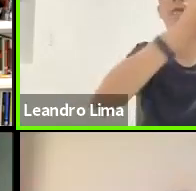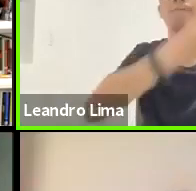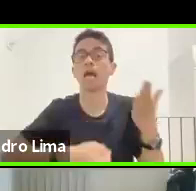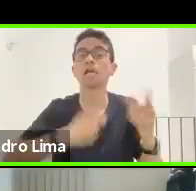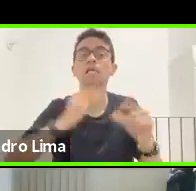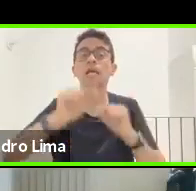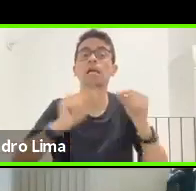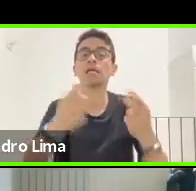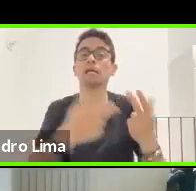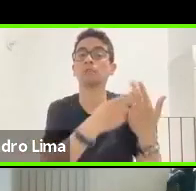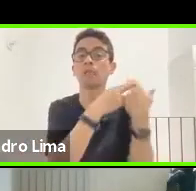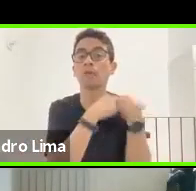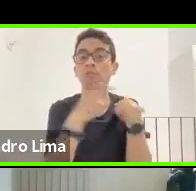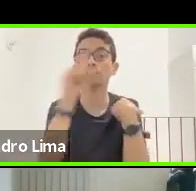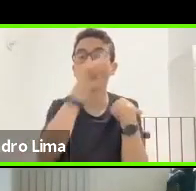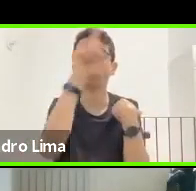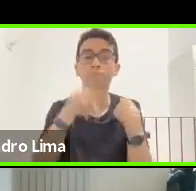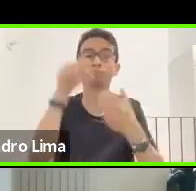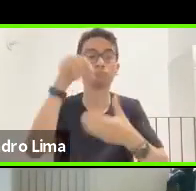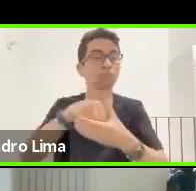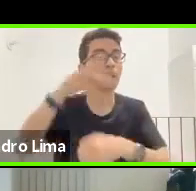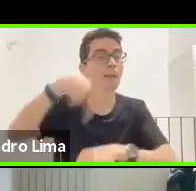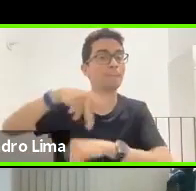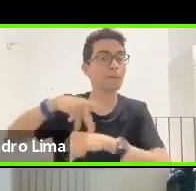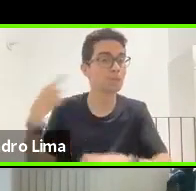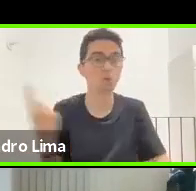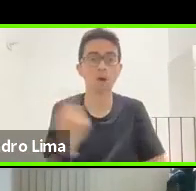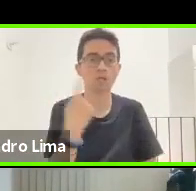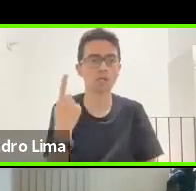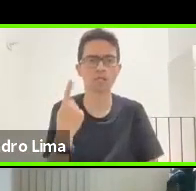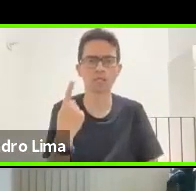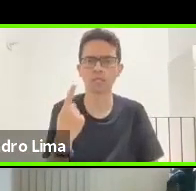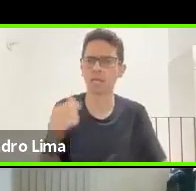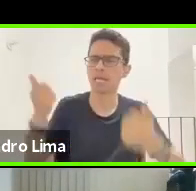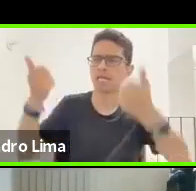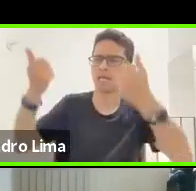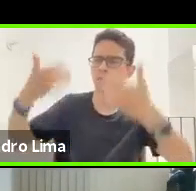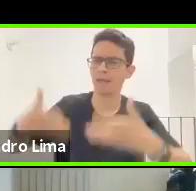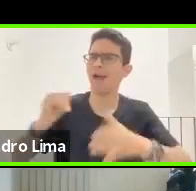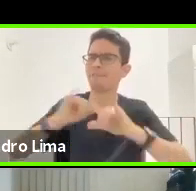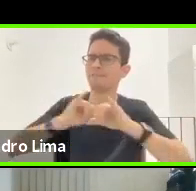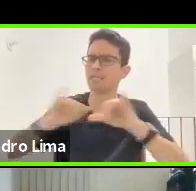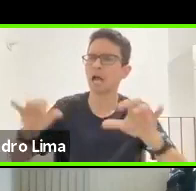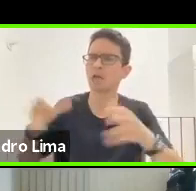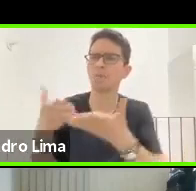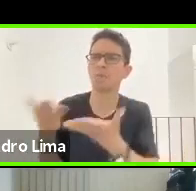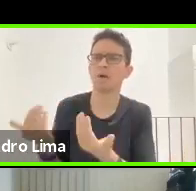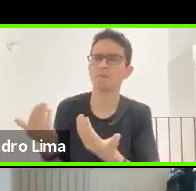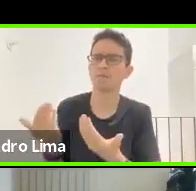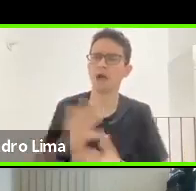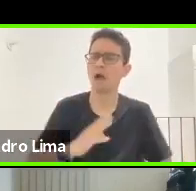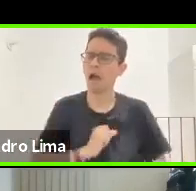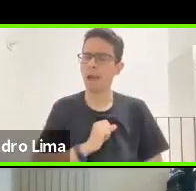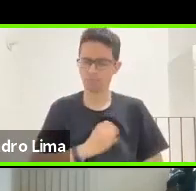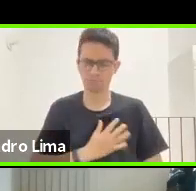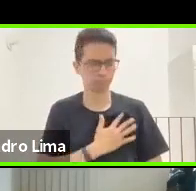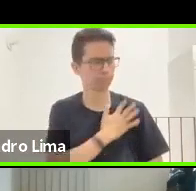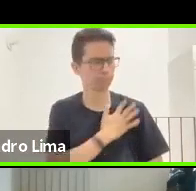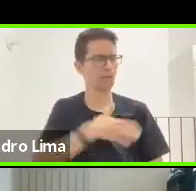with a sense of. f loyalty and page f loyalty and patriotism in the United States at the beginning of the school day, kids of the school day. Kids put their hands over their hearts and.